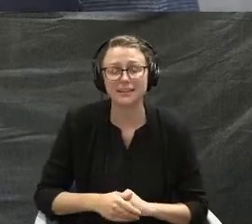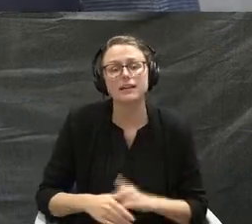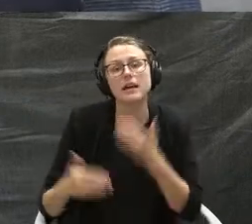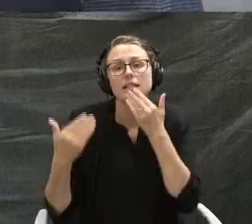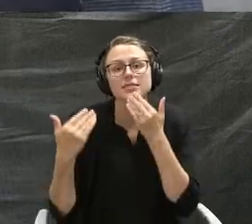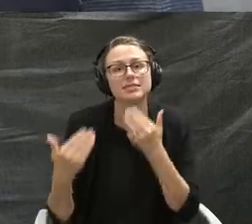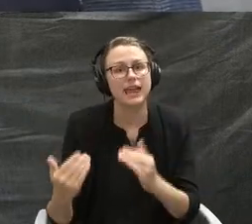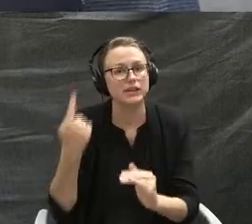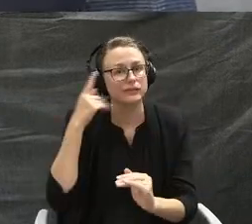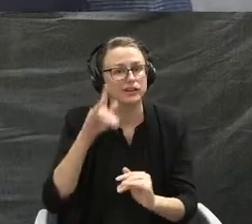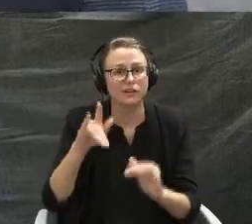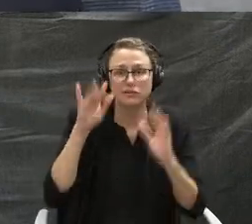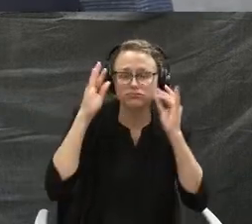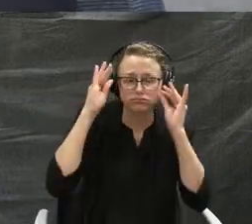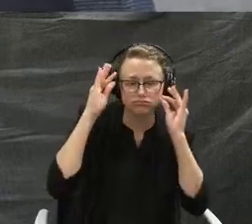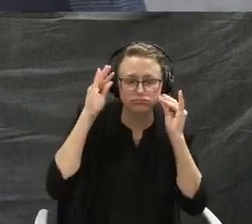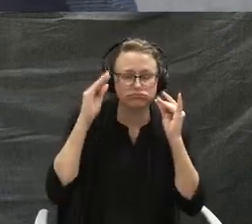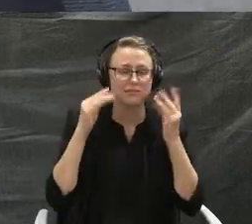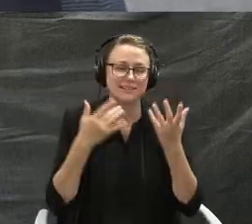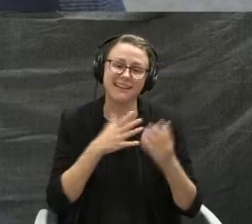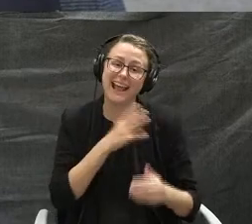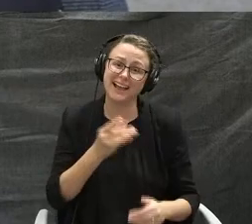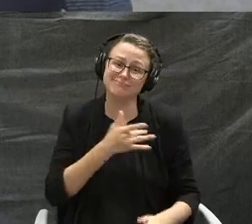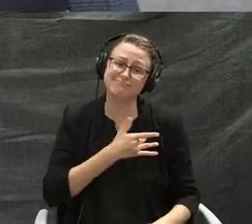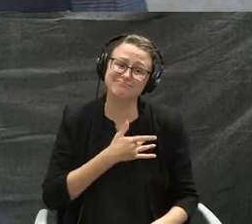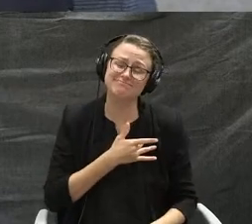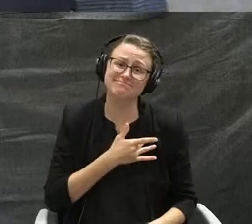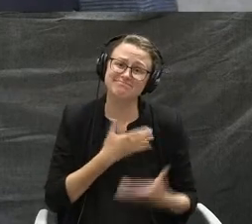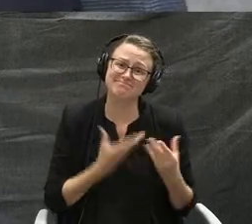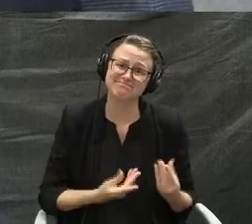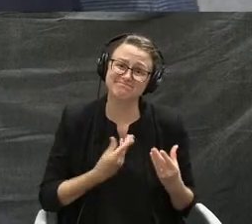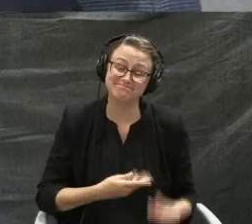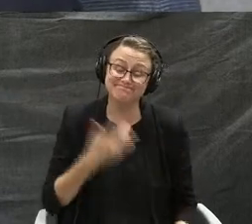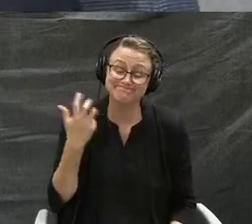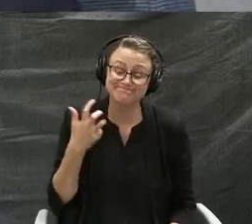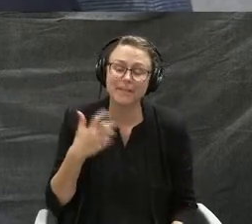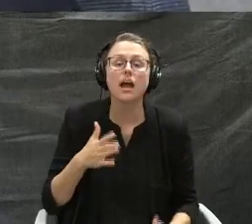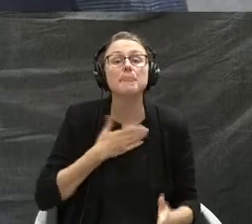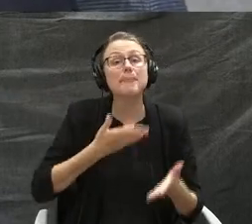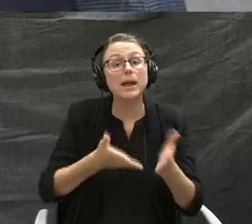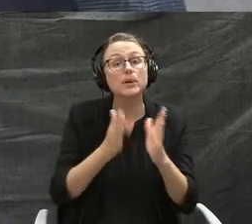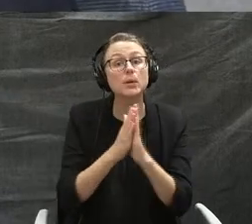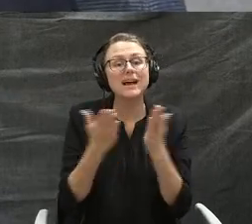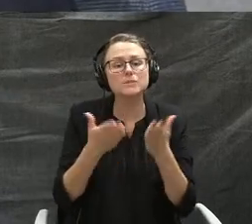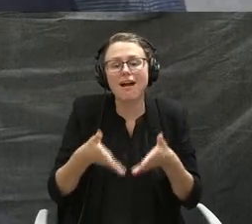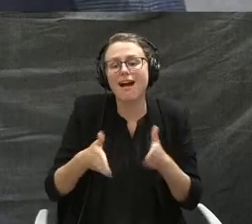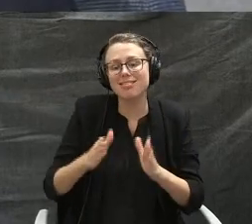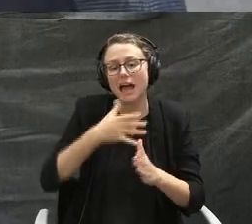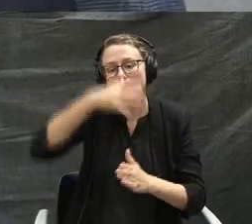thoughtfulness and your empathy. While you make this decision. My request is to allow parents to choose a virtual format at the